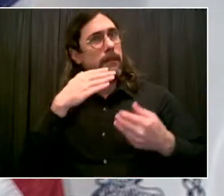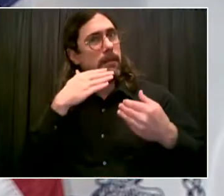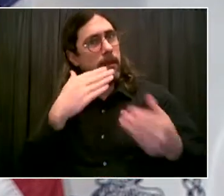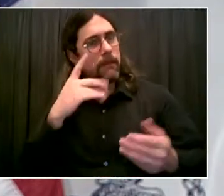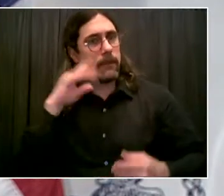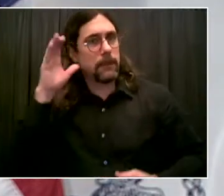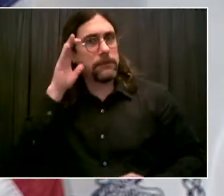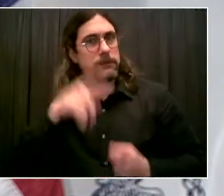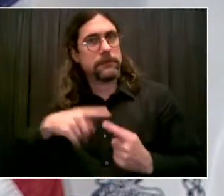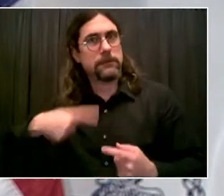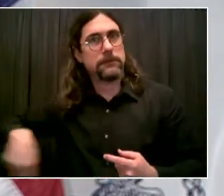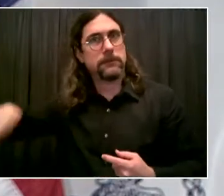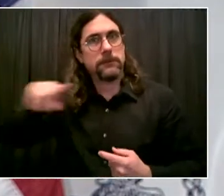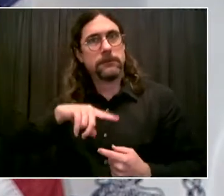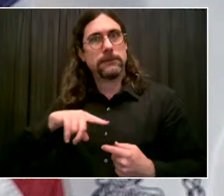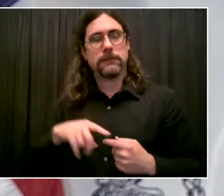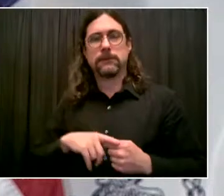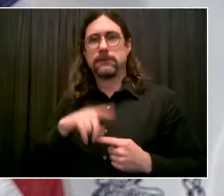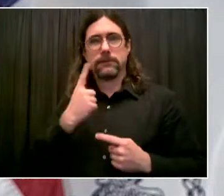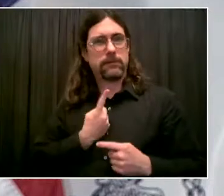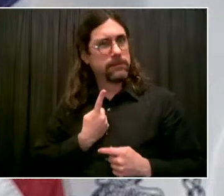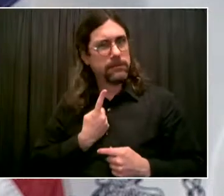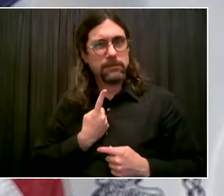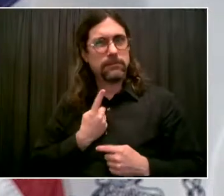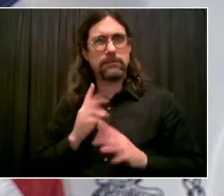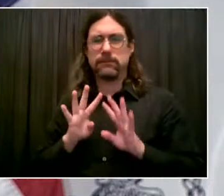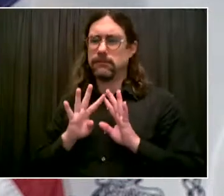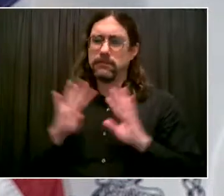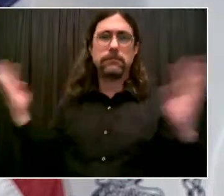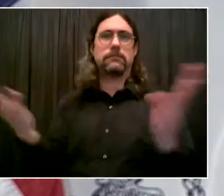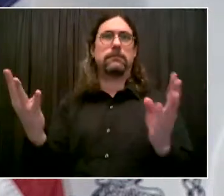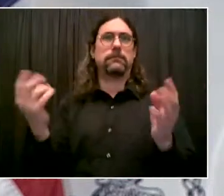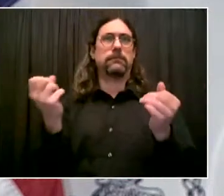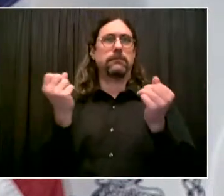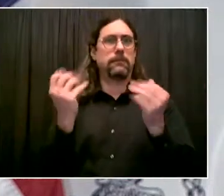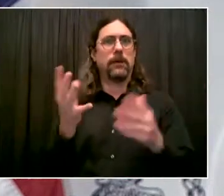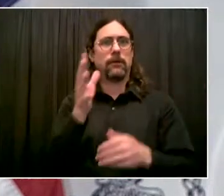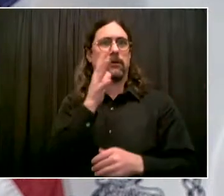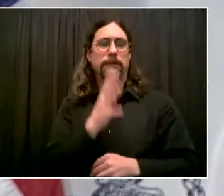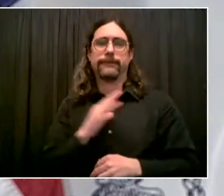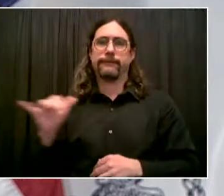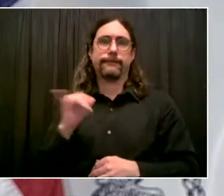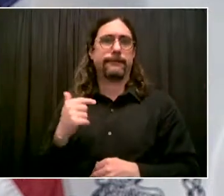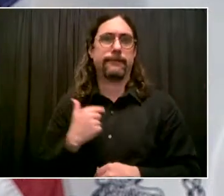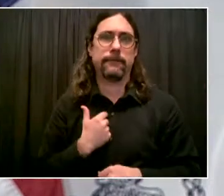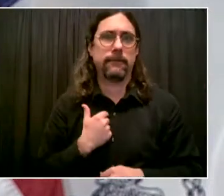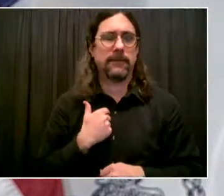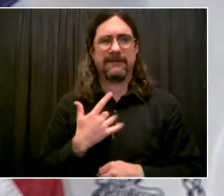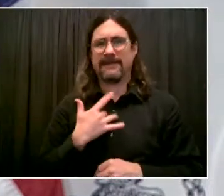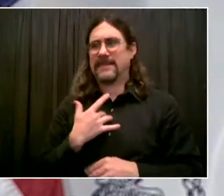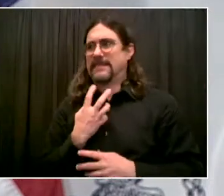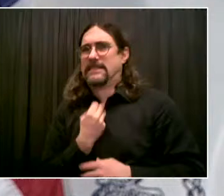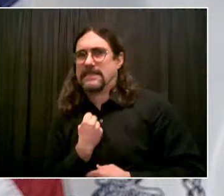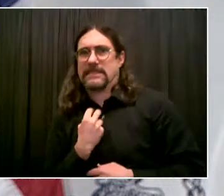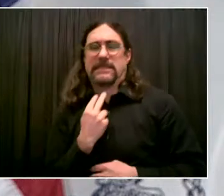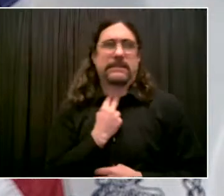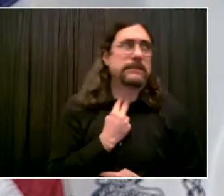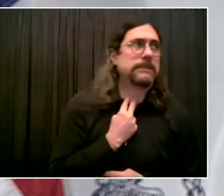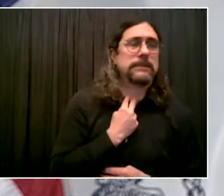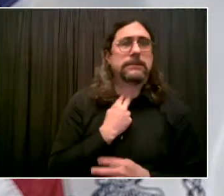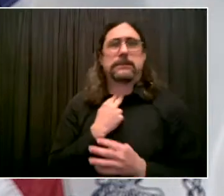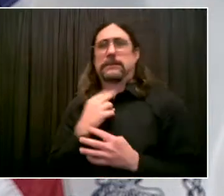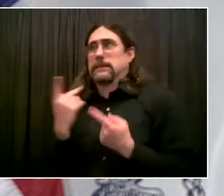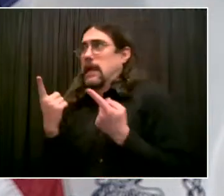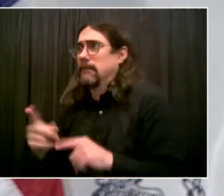WOMEN AND MEN,